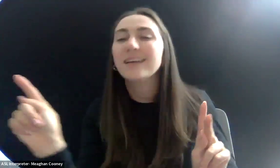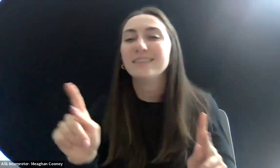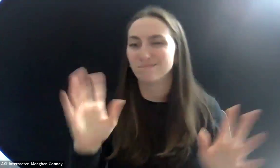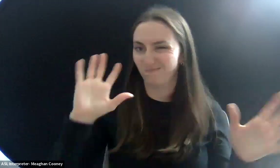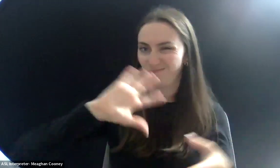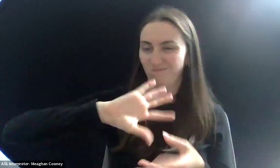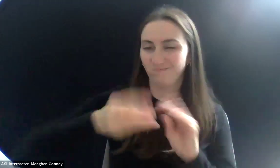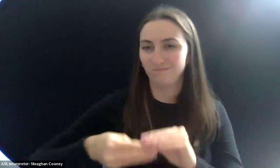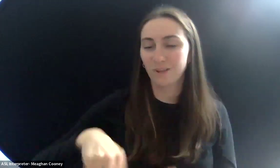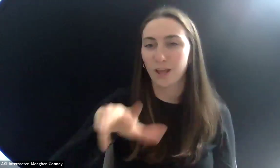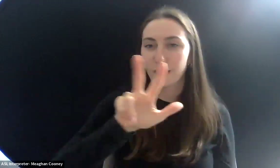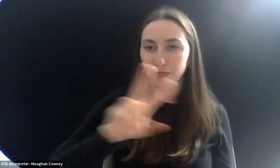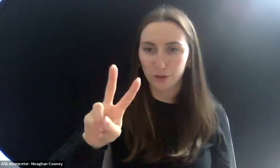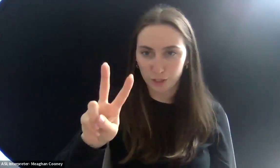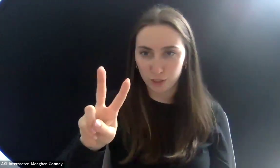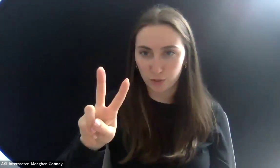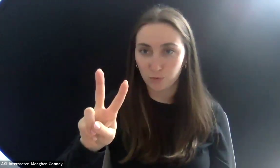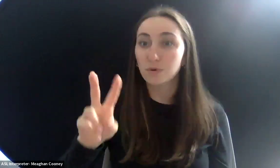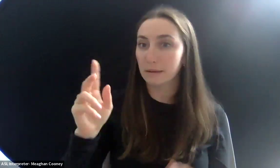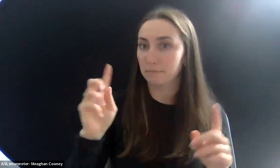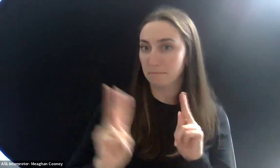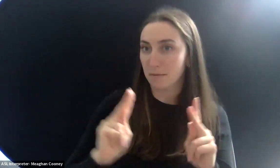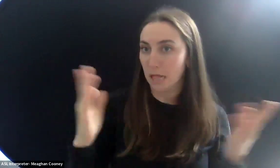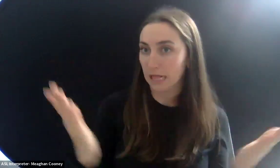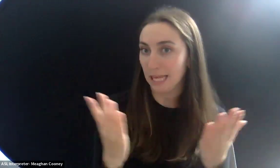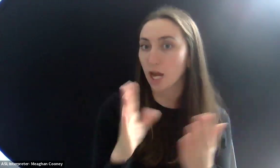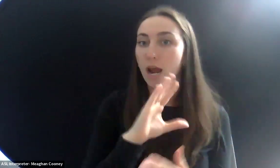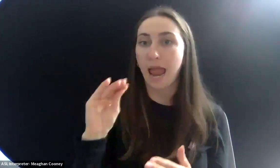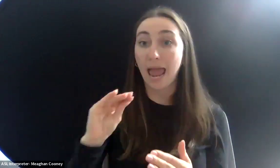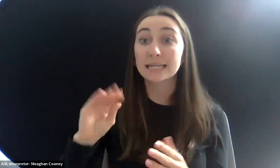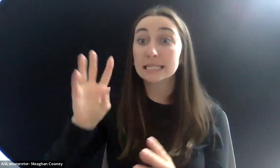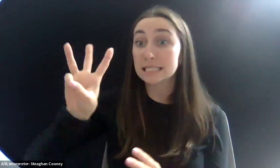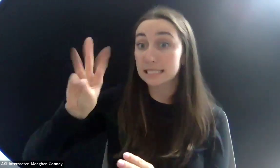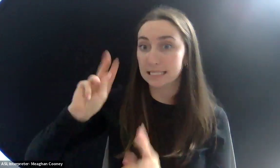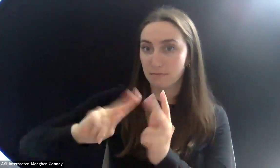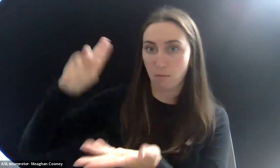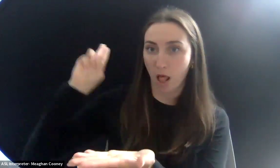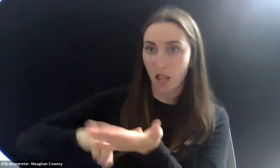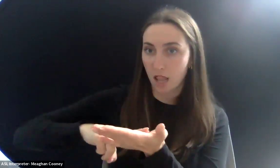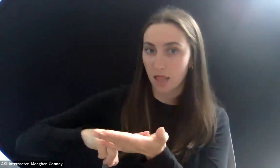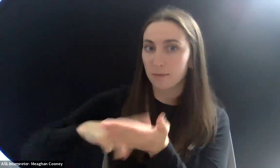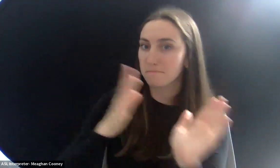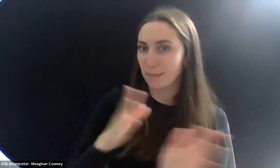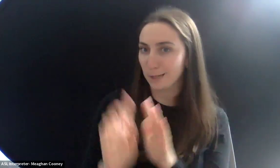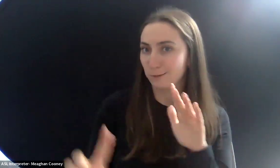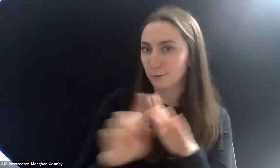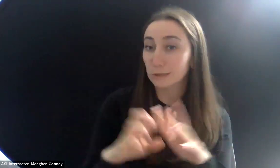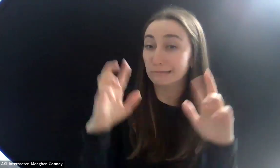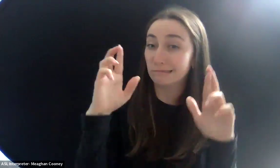attendees and 60 registered for the program. So I'm hoping to have full attendance by the end. OK. Next slide.